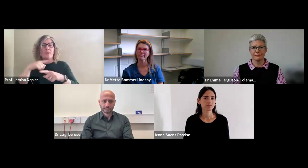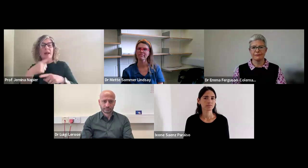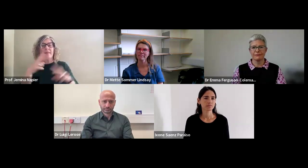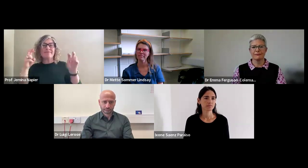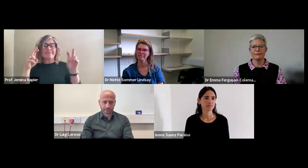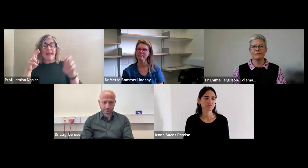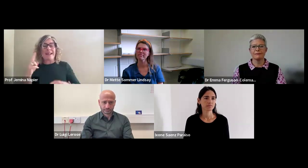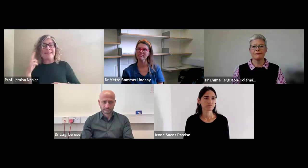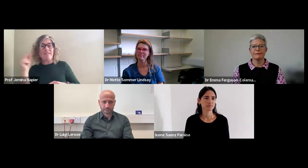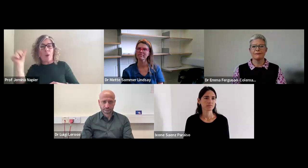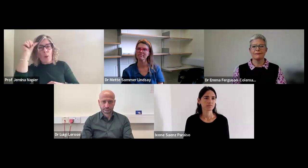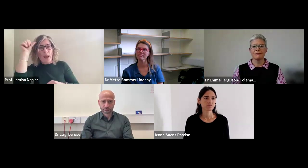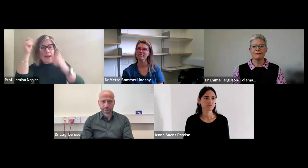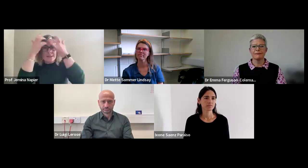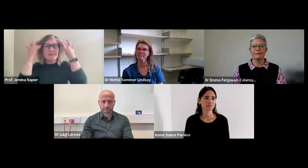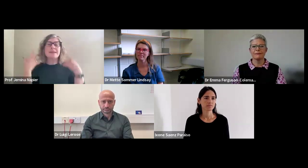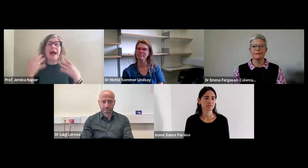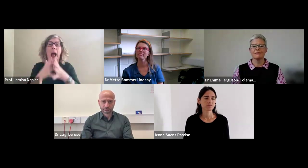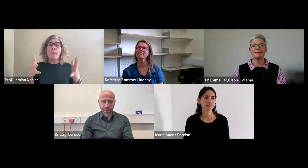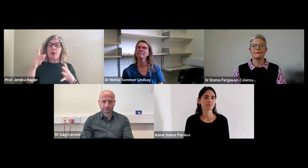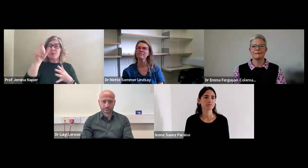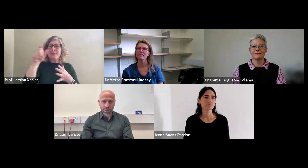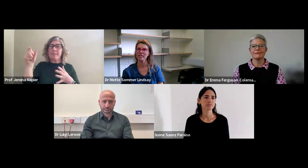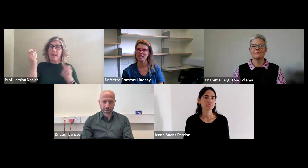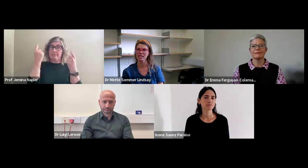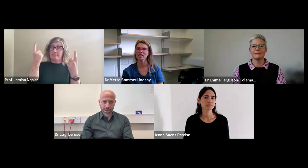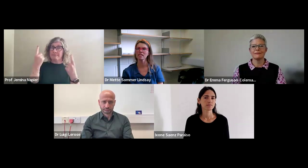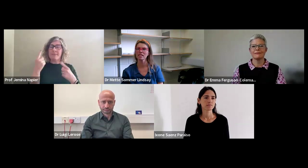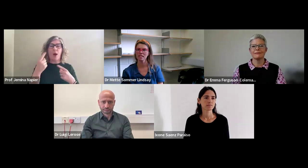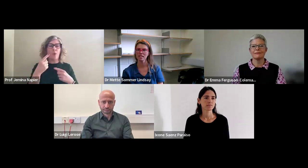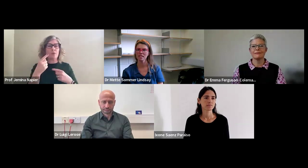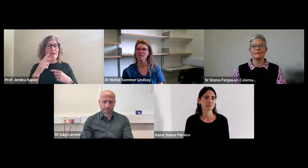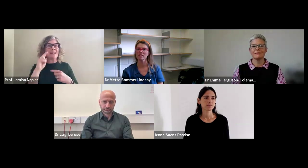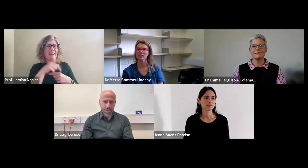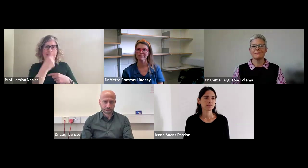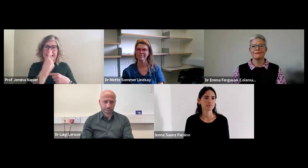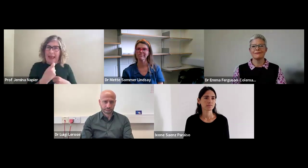of death researchers in the field, what we used to call death awareness, i.e. how much everybody